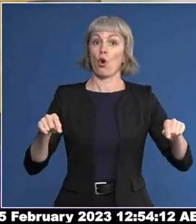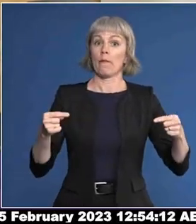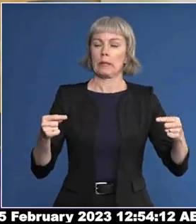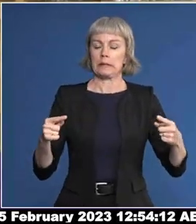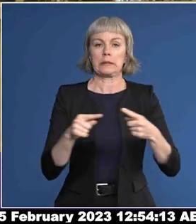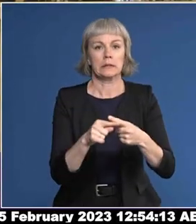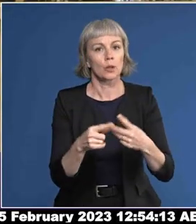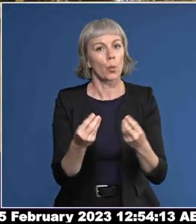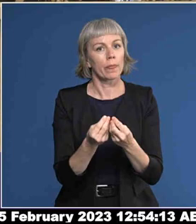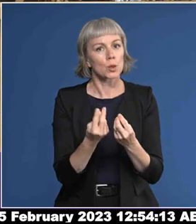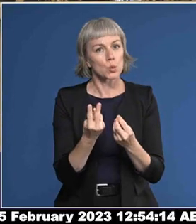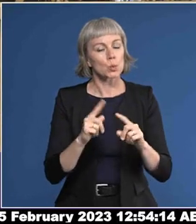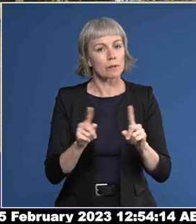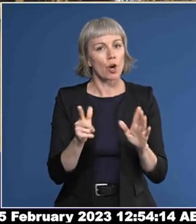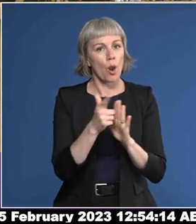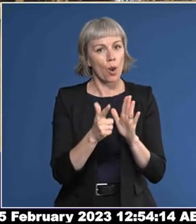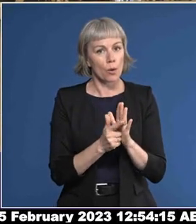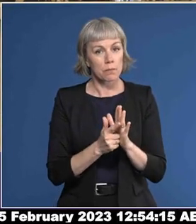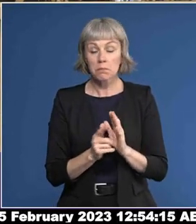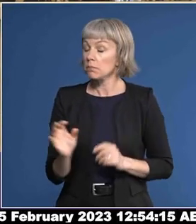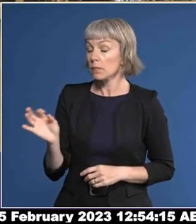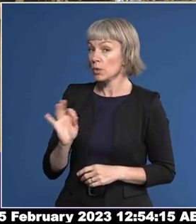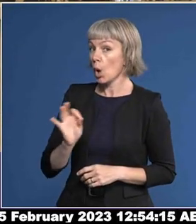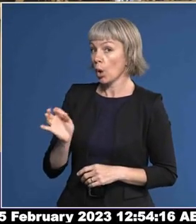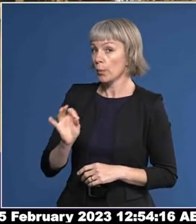We have an external whistleblower officer who is external to the organisation.